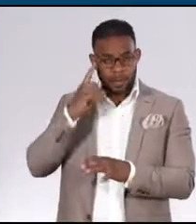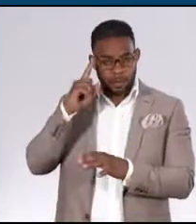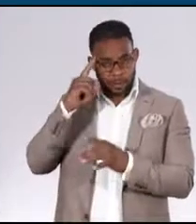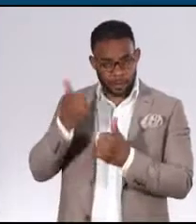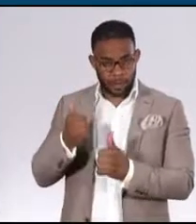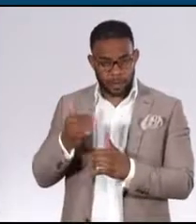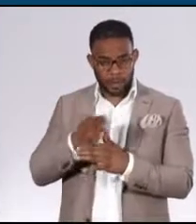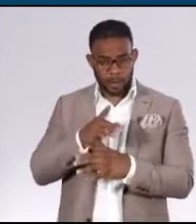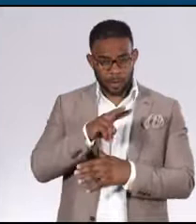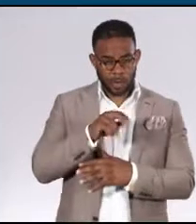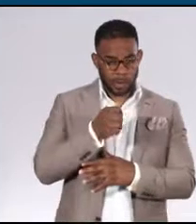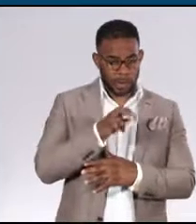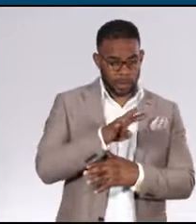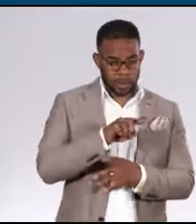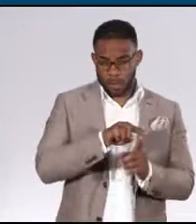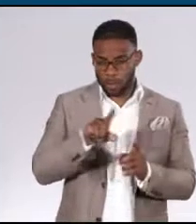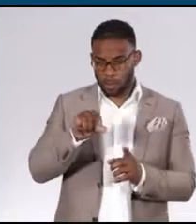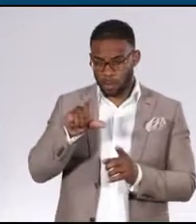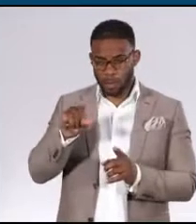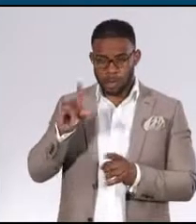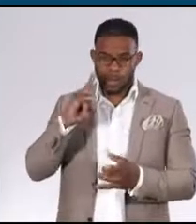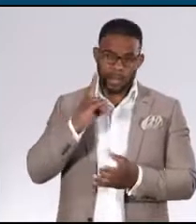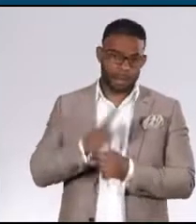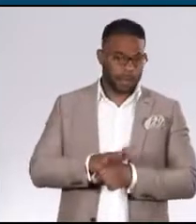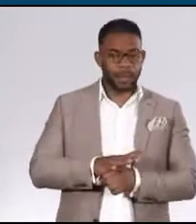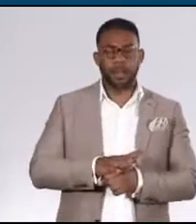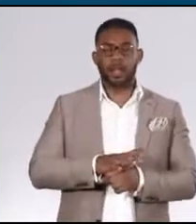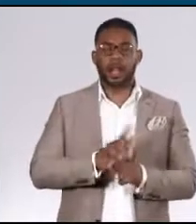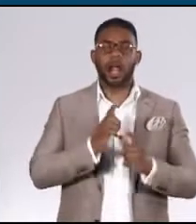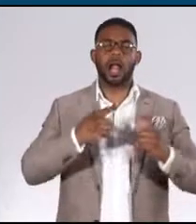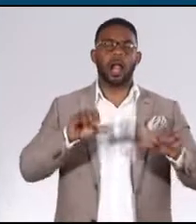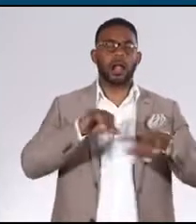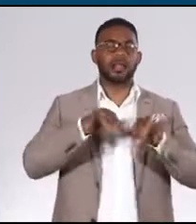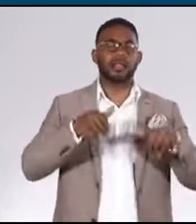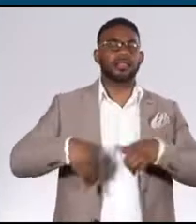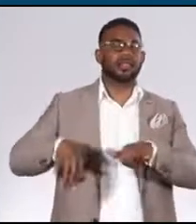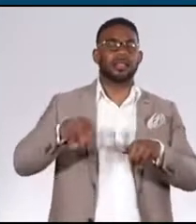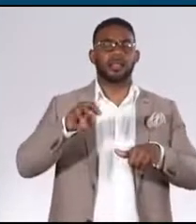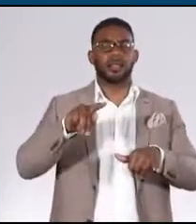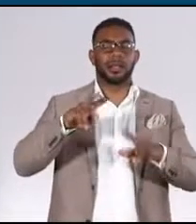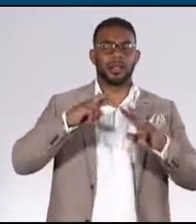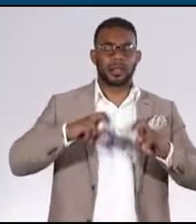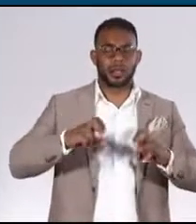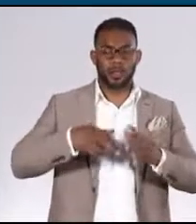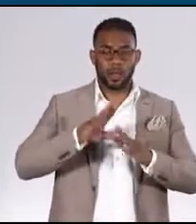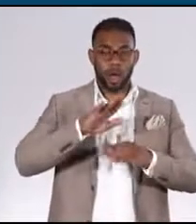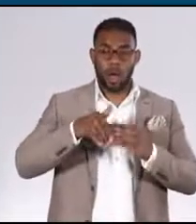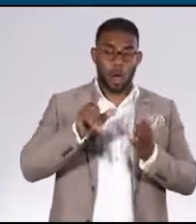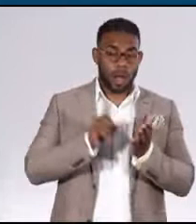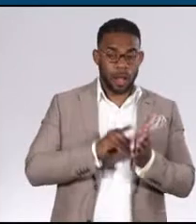The commission is very, very large, a systematic of uh meta analytic producer. If you all the literature on dementia risk factors,